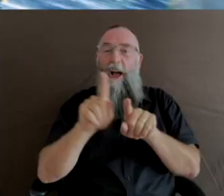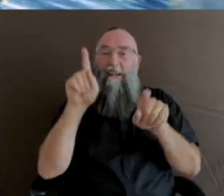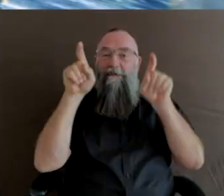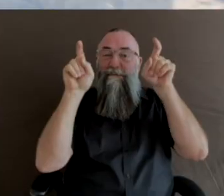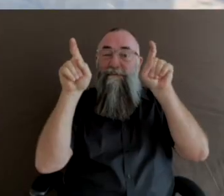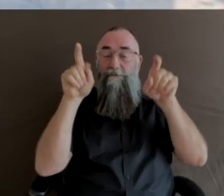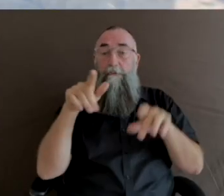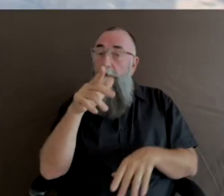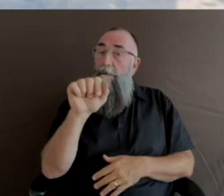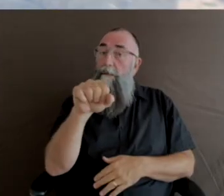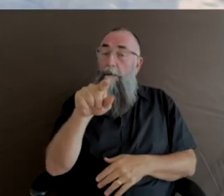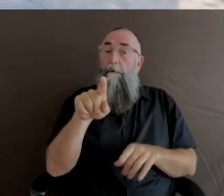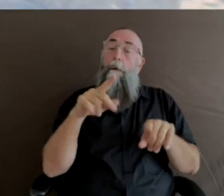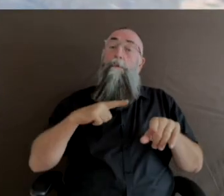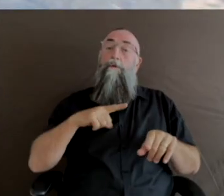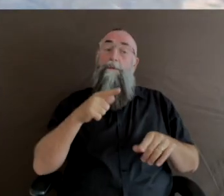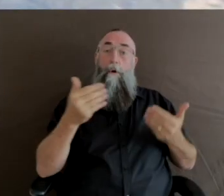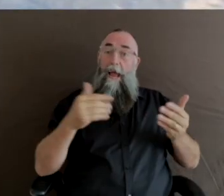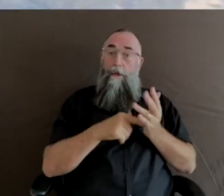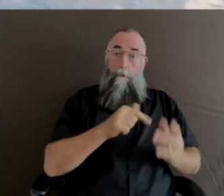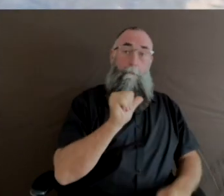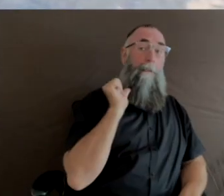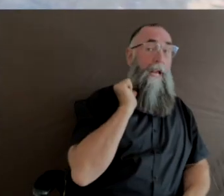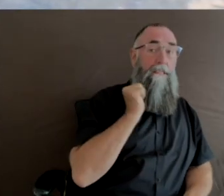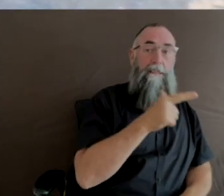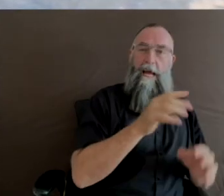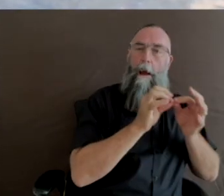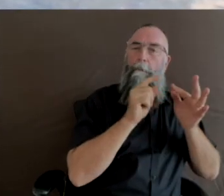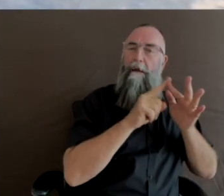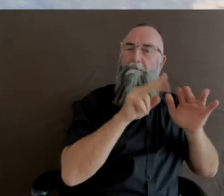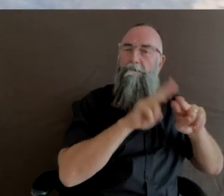And so this project is, we created a live vivarium,